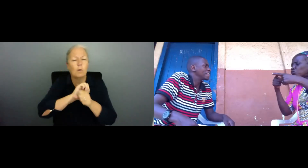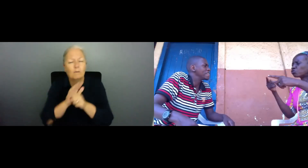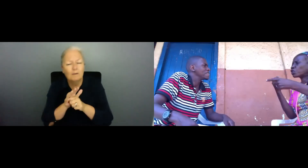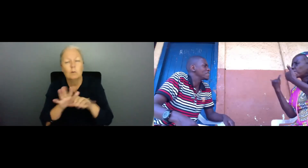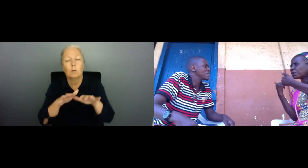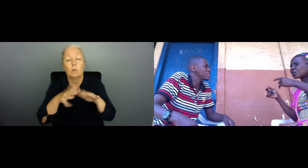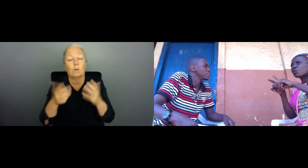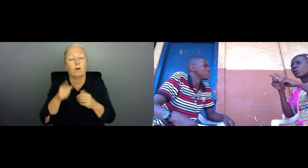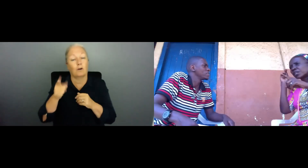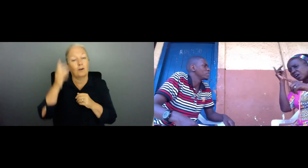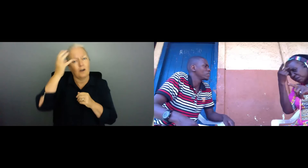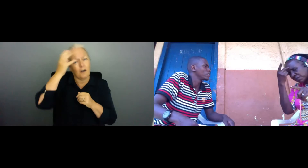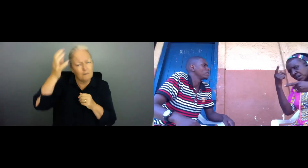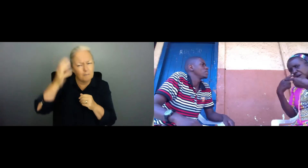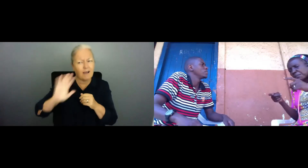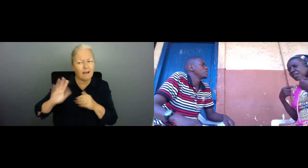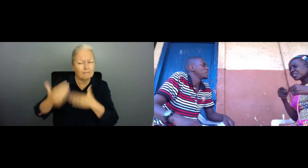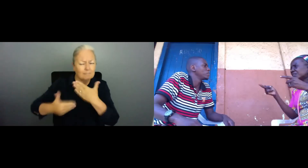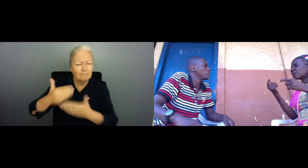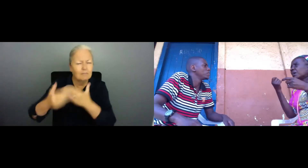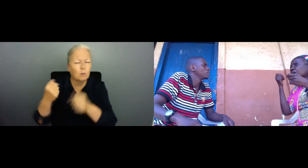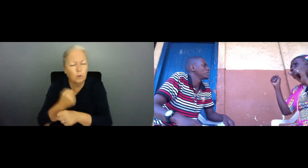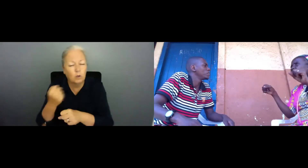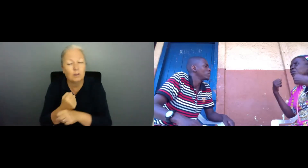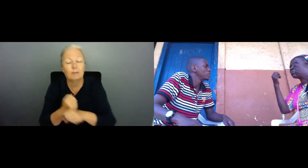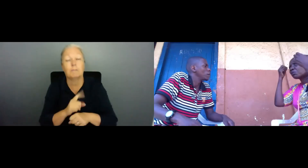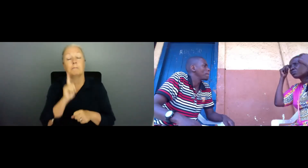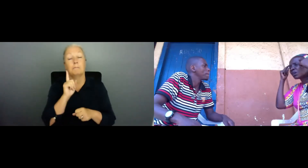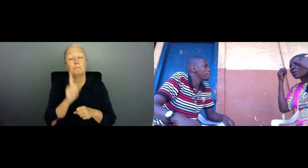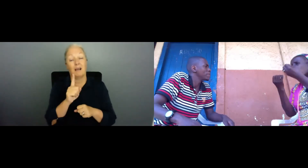but but it is hard to imagine that most of that information was inaccessible for people